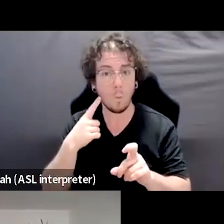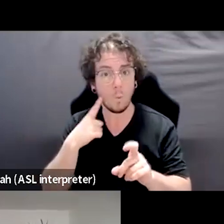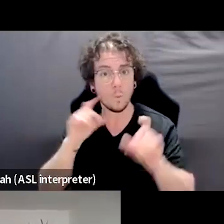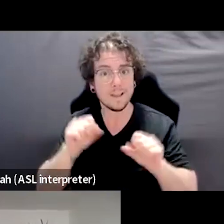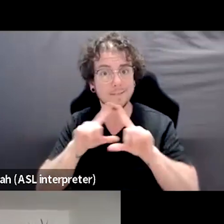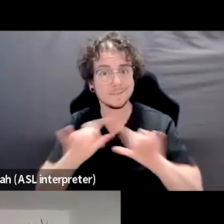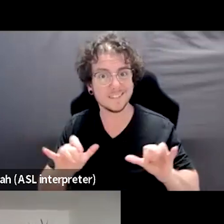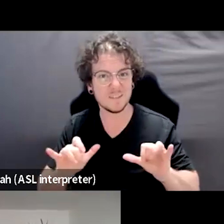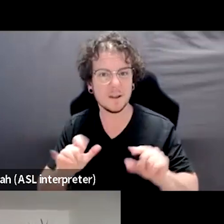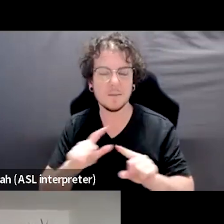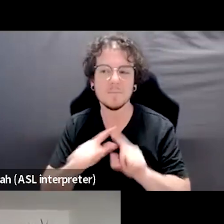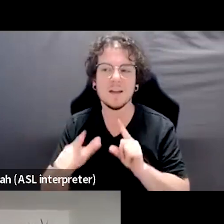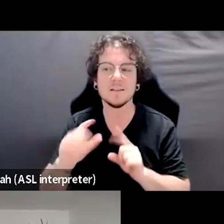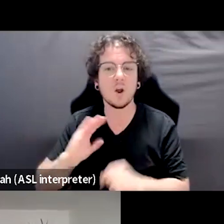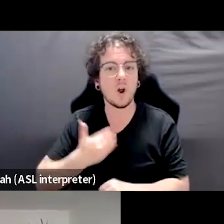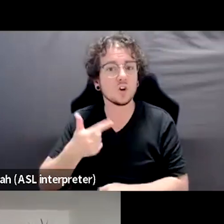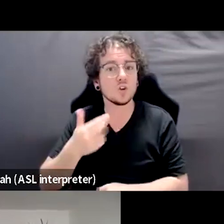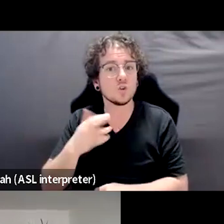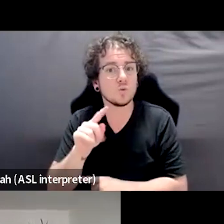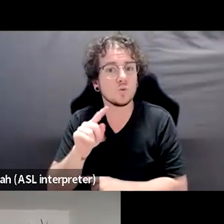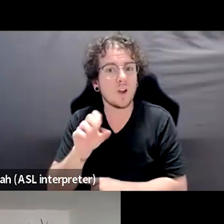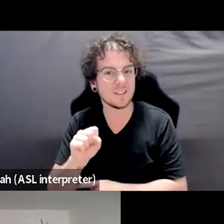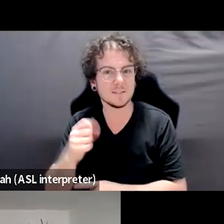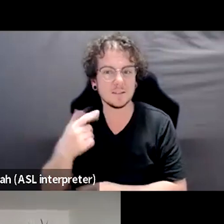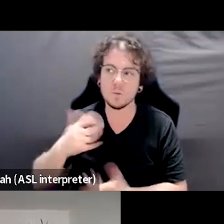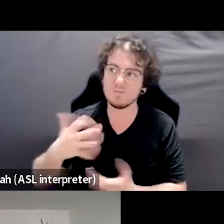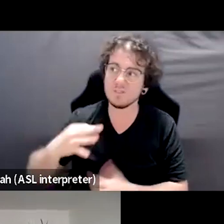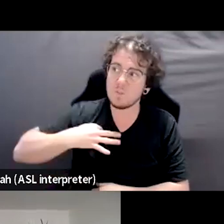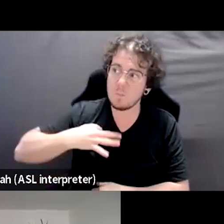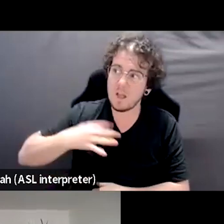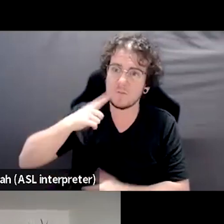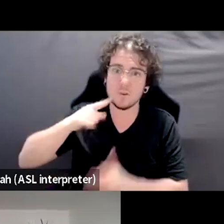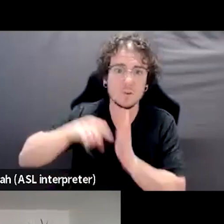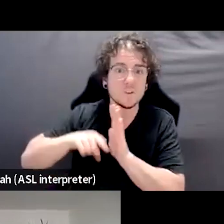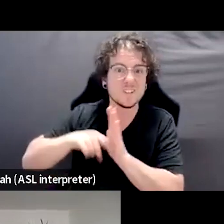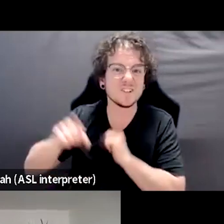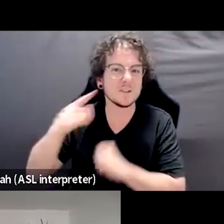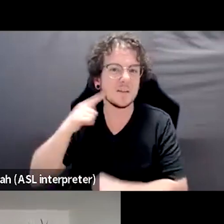lot of the grants that we're applying to do the research only allow you to get one grant within